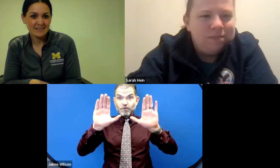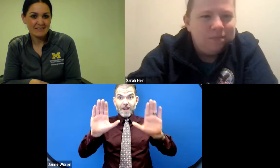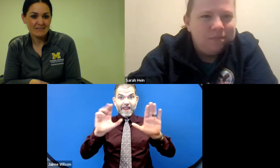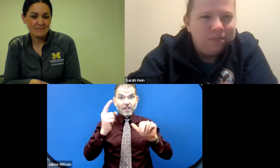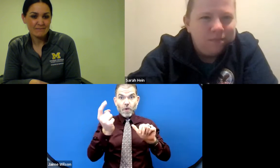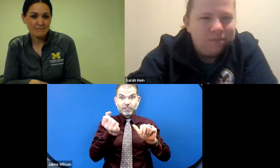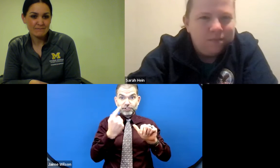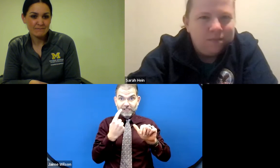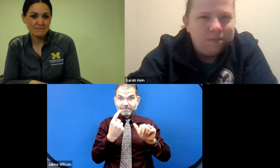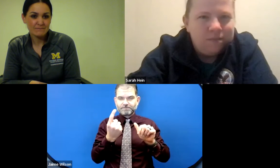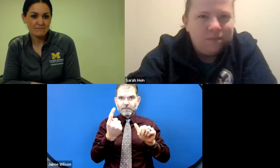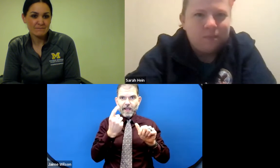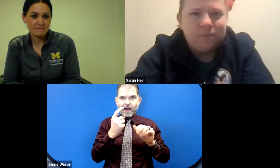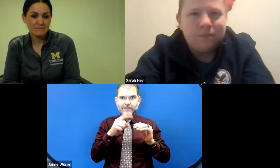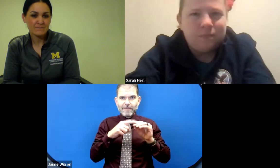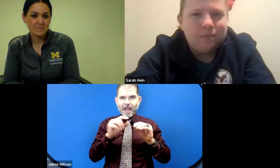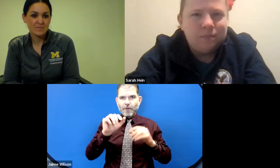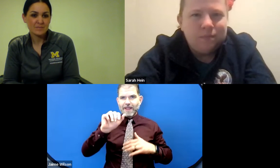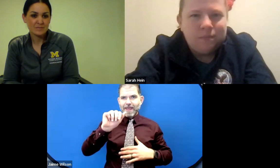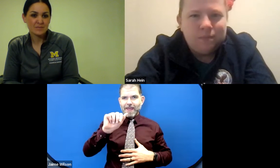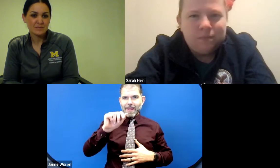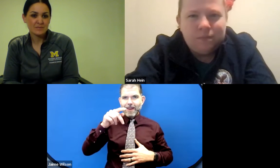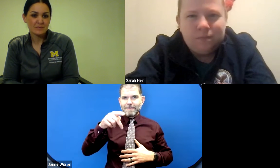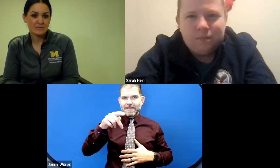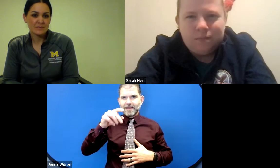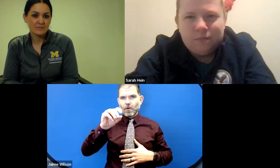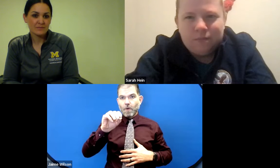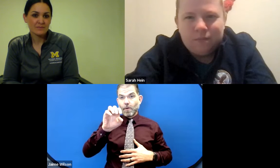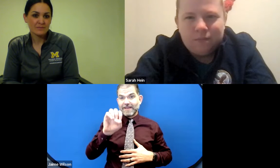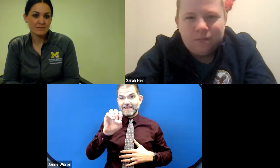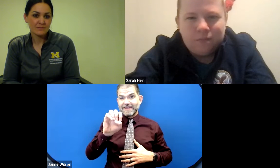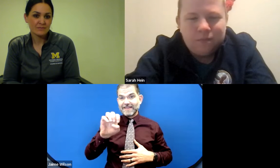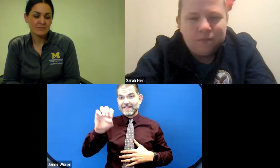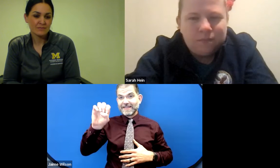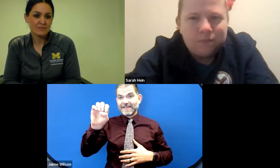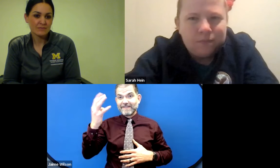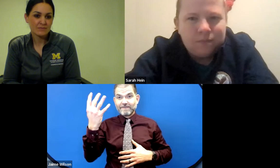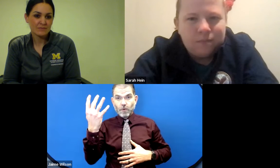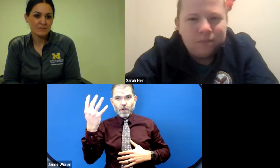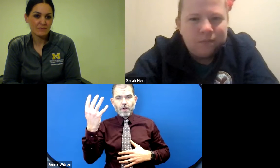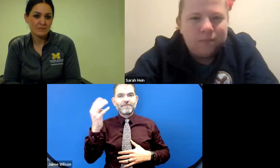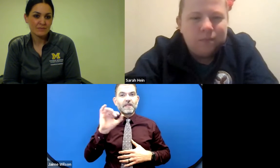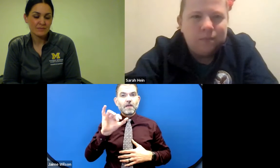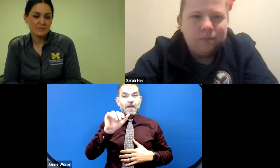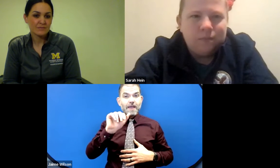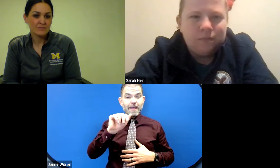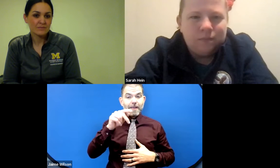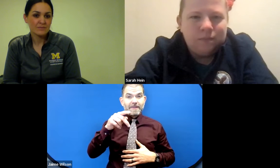ASL Interpreter: Okay, that is a great question. ASL Interpreter: So they're asking a P. O. E,